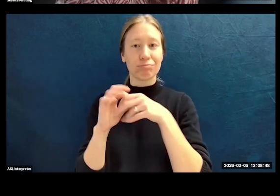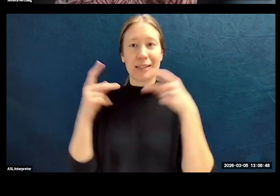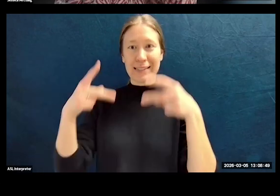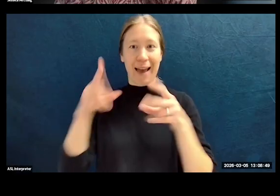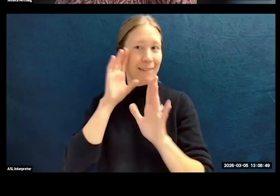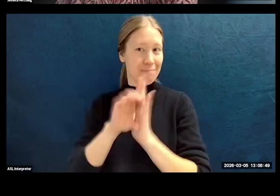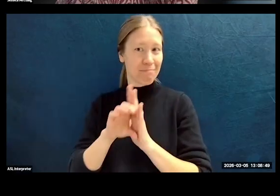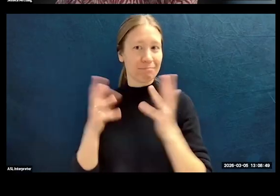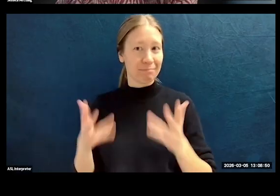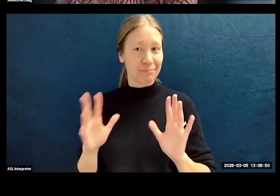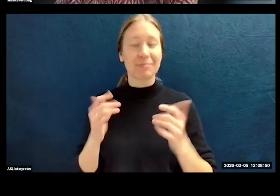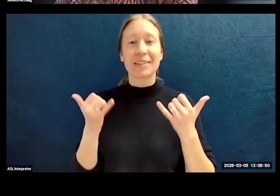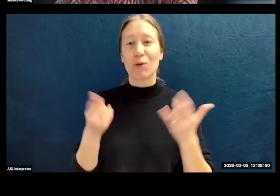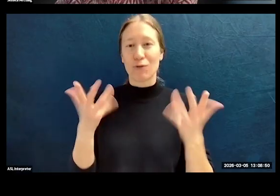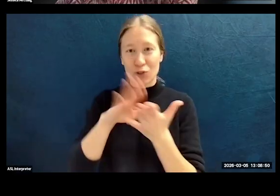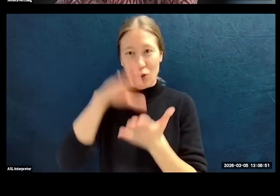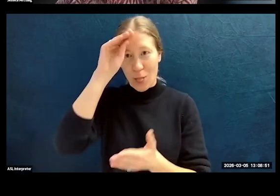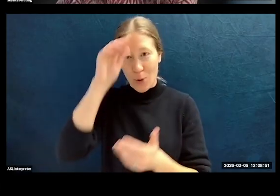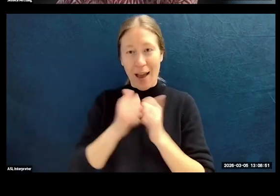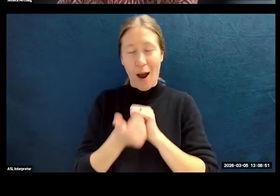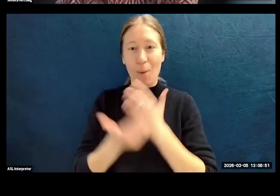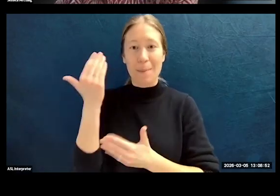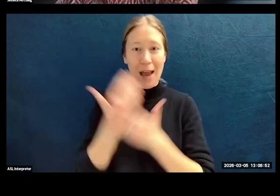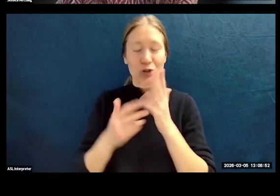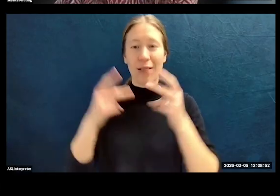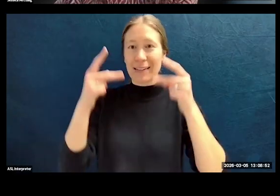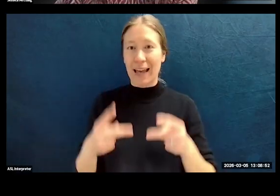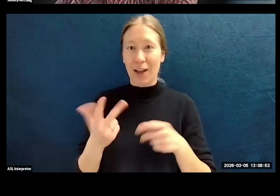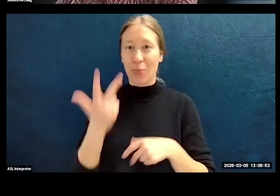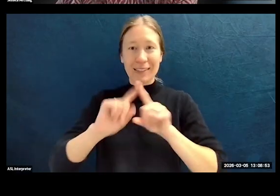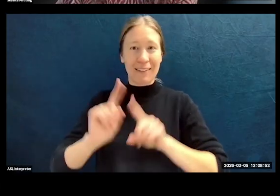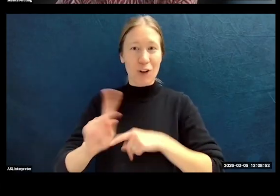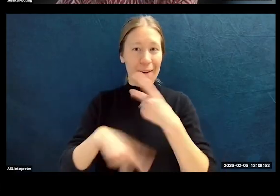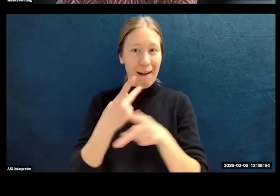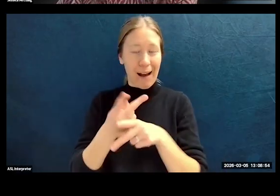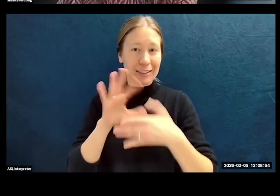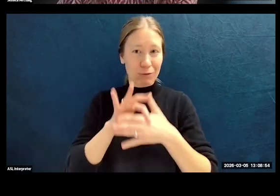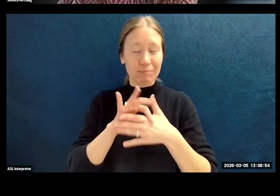You've now learned how to manually tag three different types of content, text, links, and images.